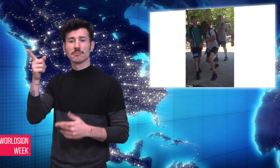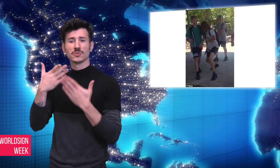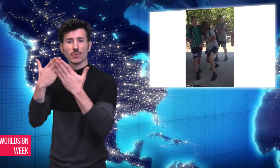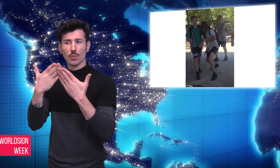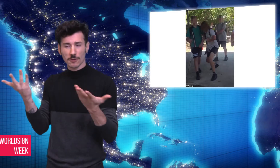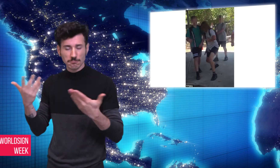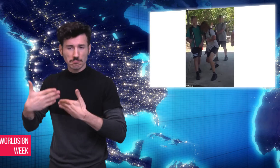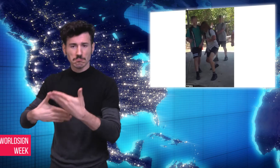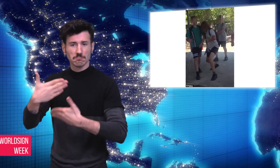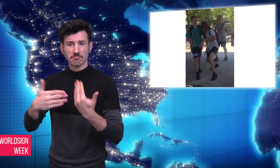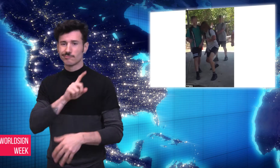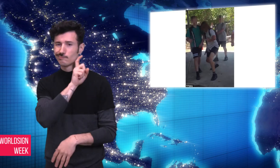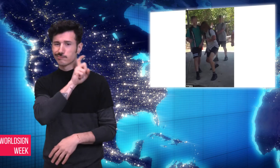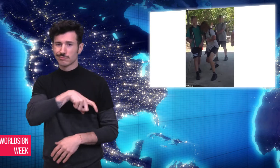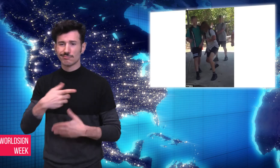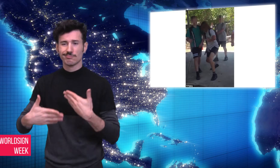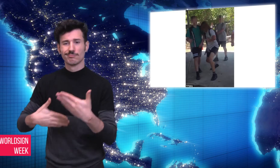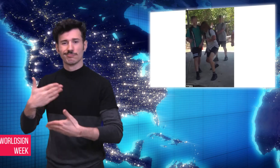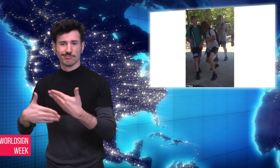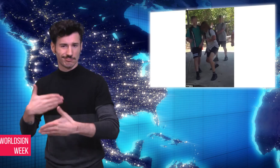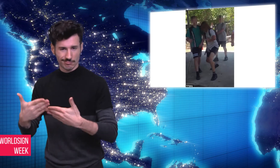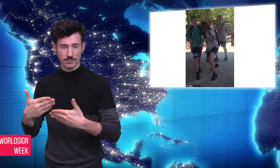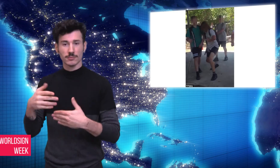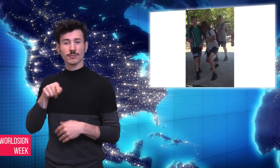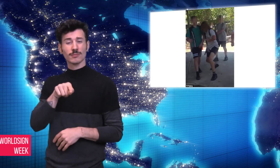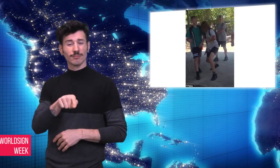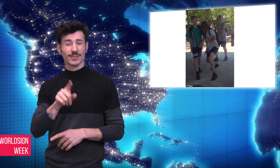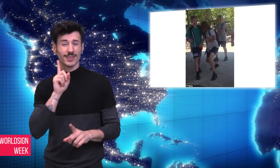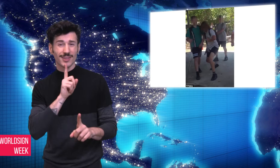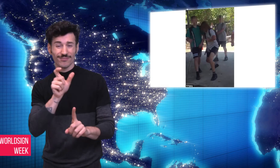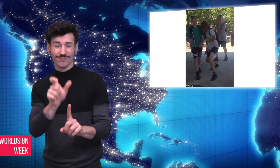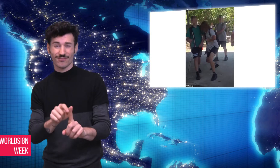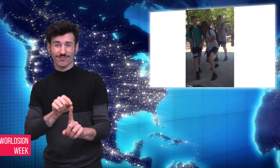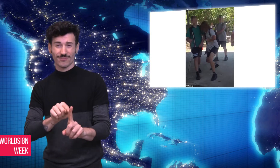about these incidents but they refused to do anything